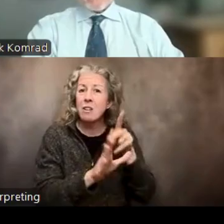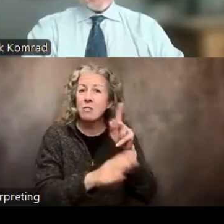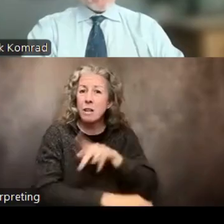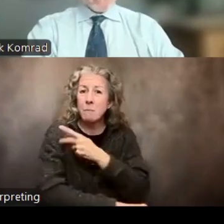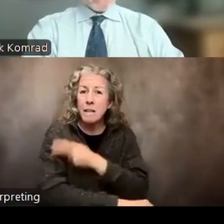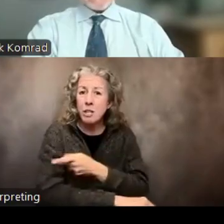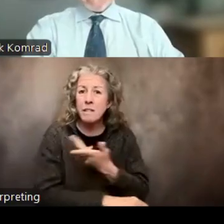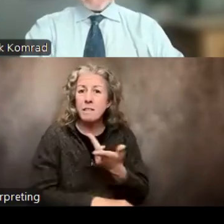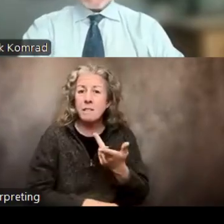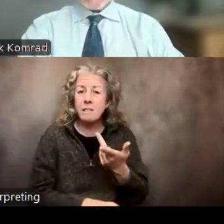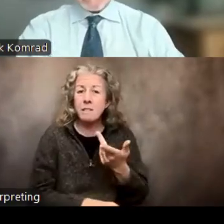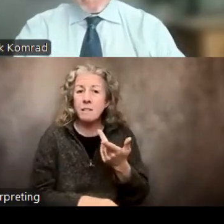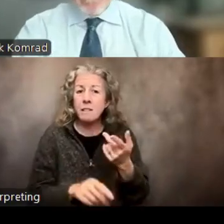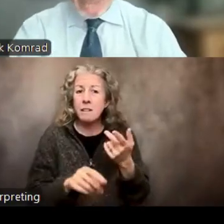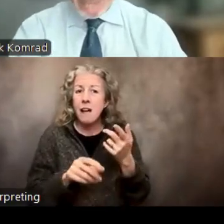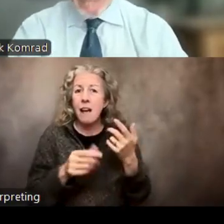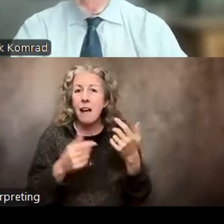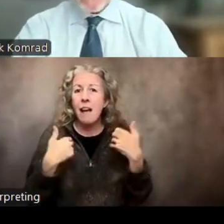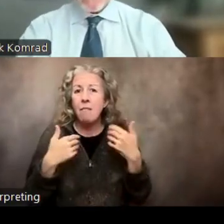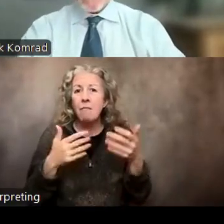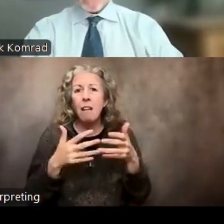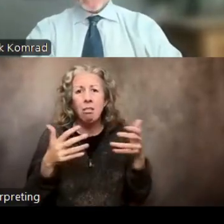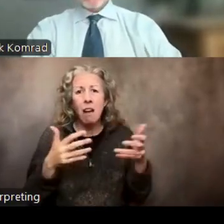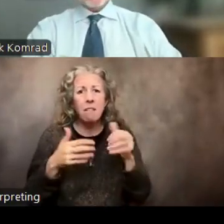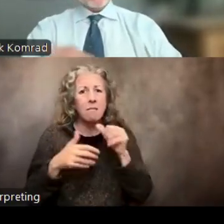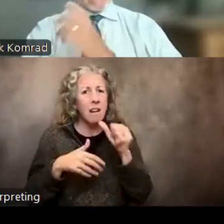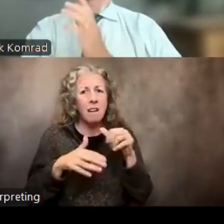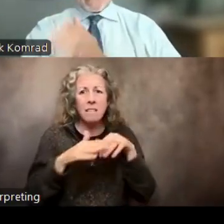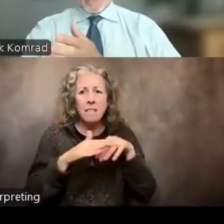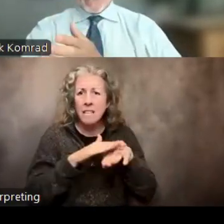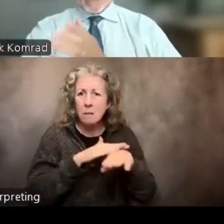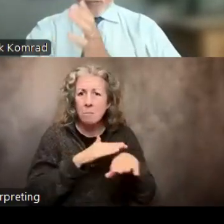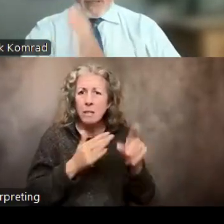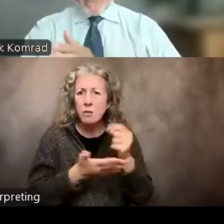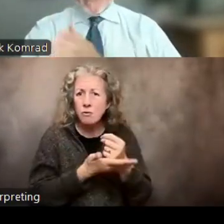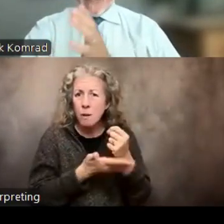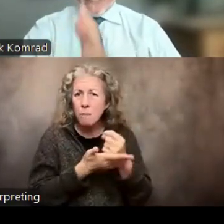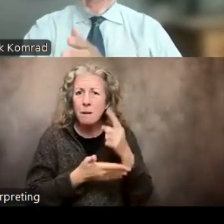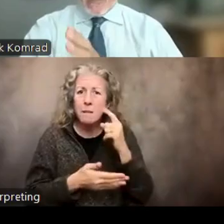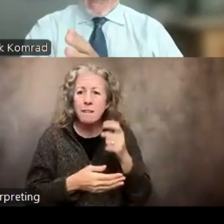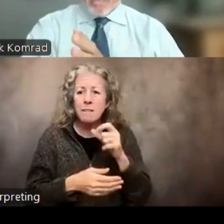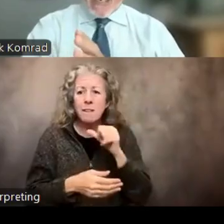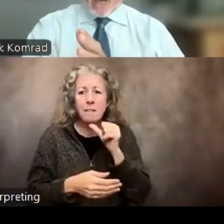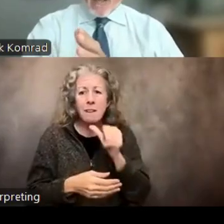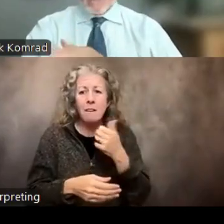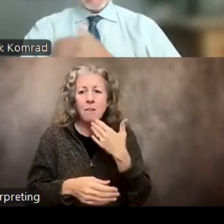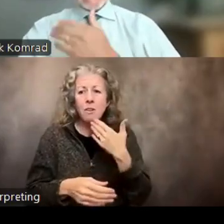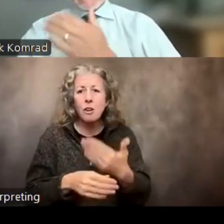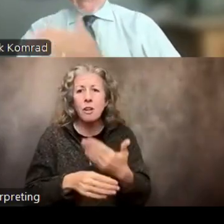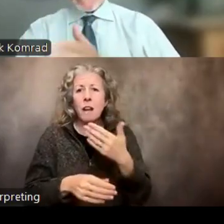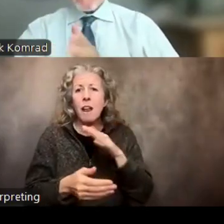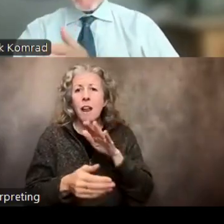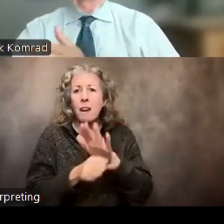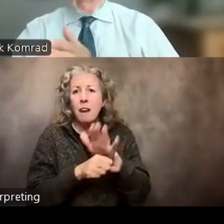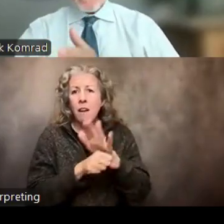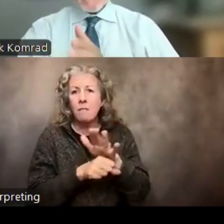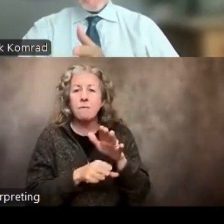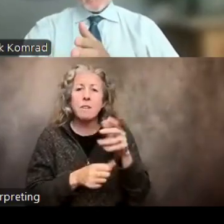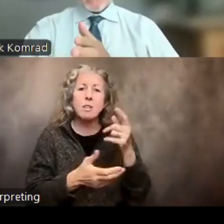tremendous inaccessibility of treatment due to inadequate treaters, inadequate manpower, not enough time to deal with